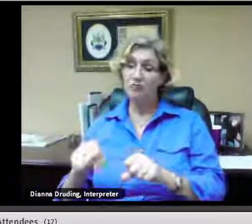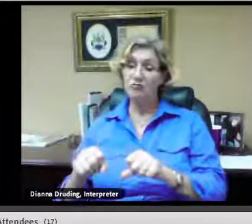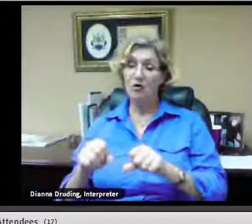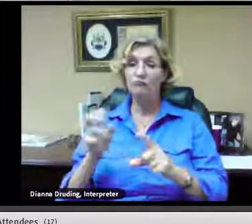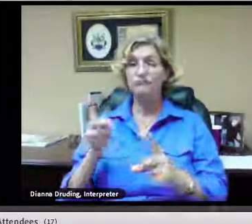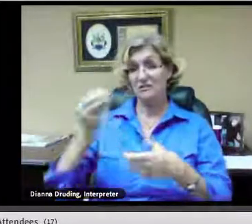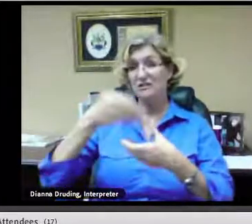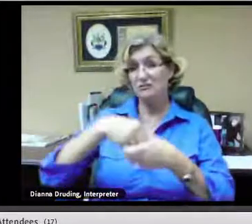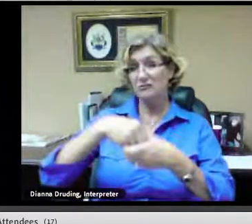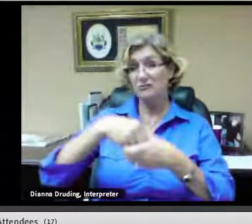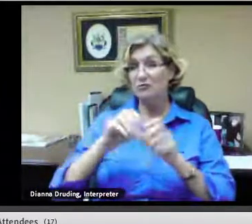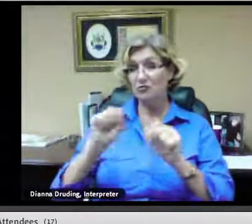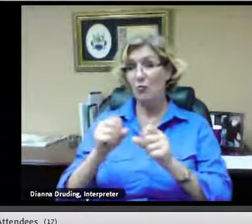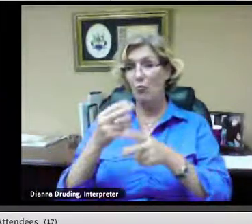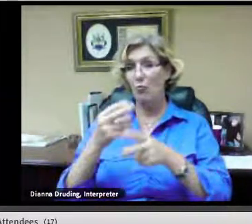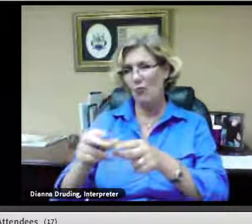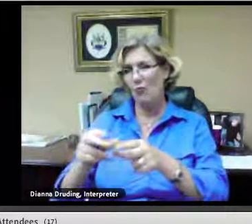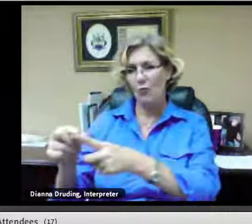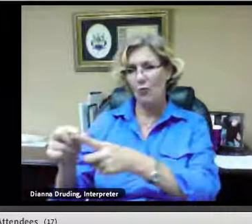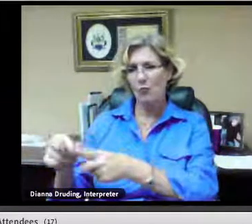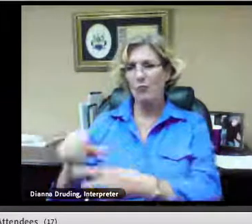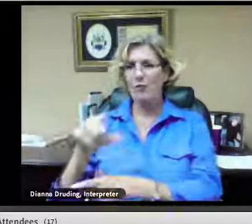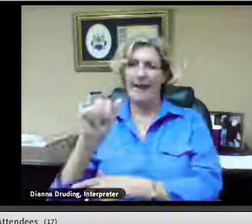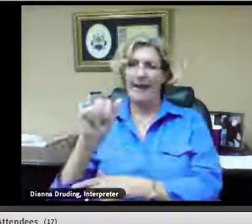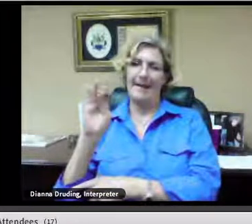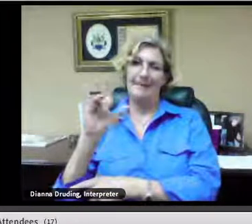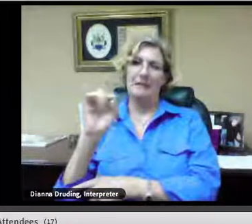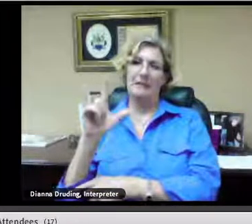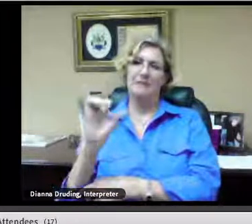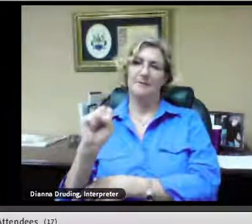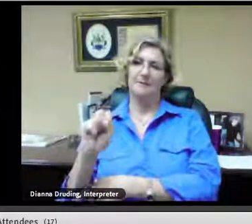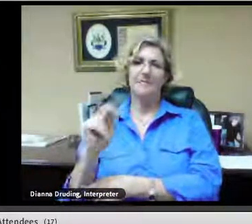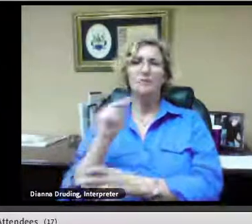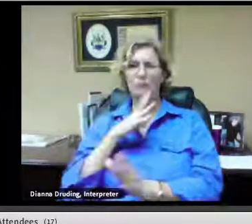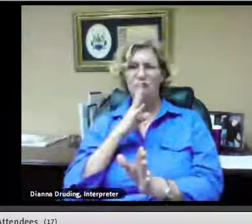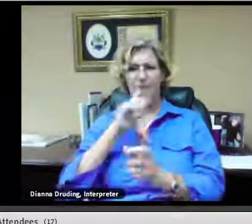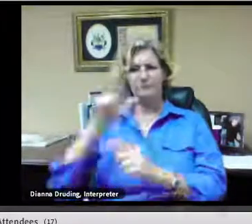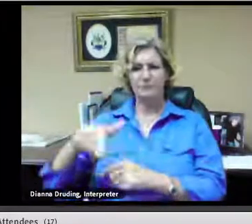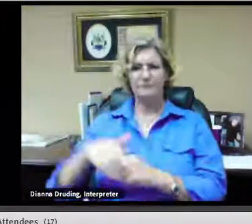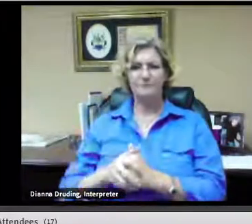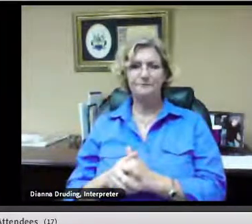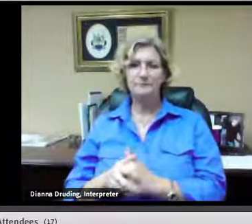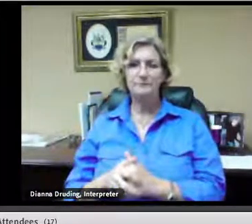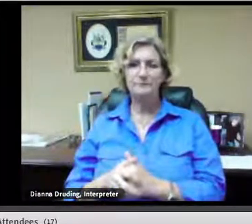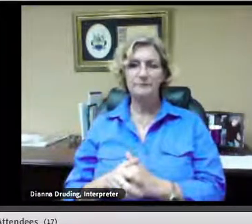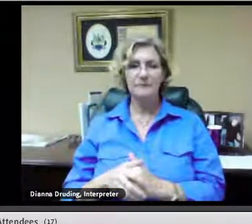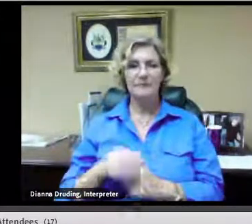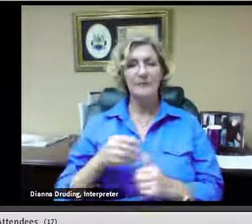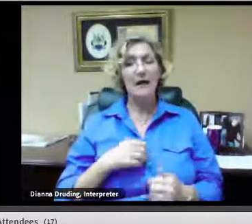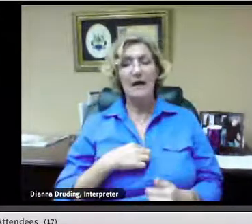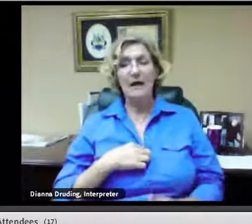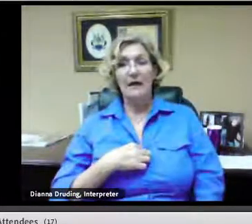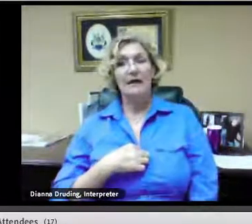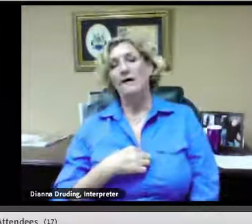Okay? So I think that... [ Coughs ] Excuse me. You know, with that medical model or even with this next one